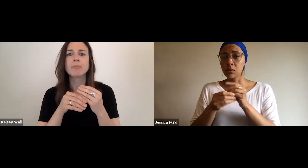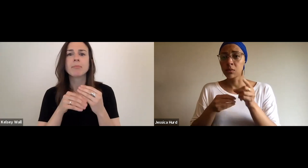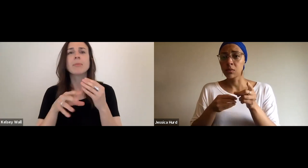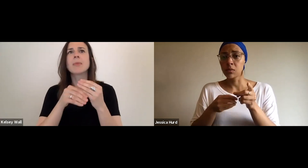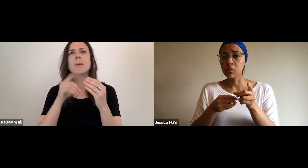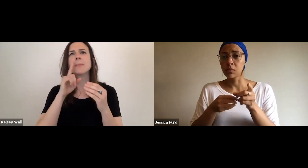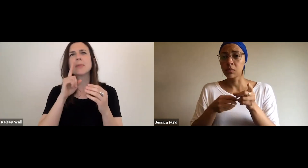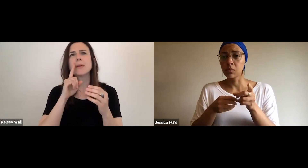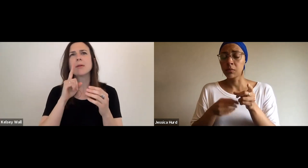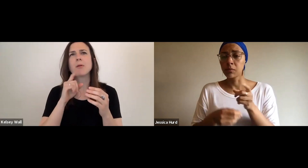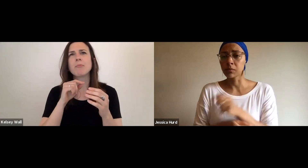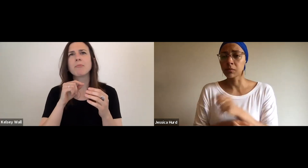Sorry, Kelsey, did you want to add something?